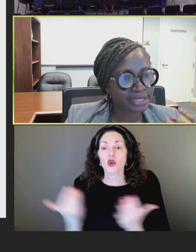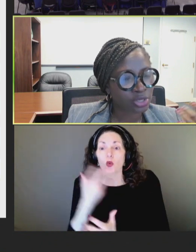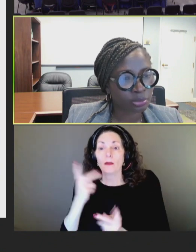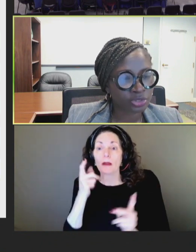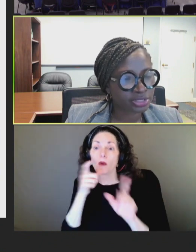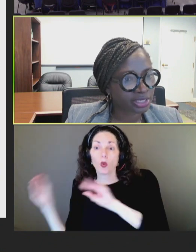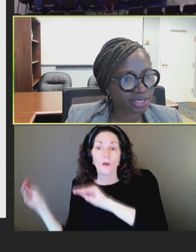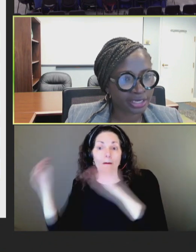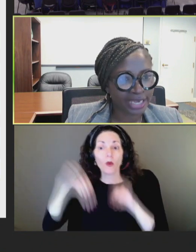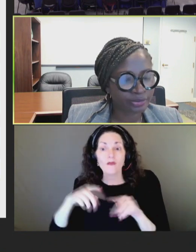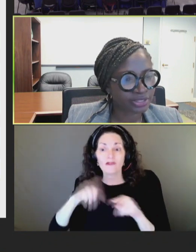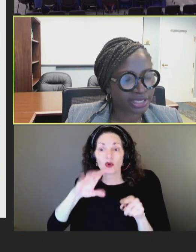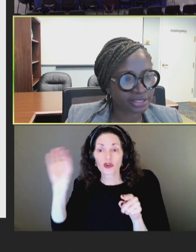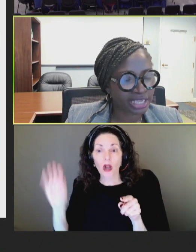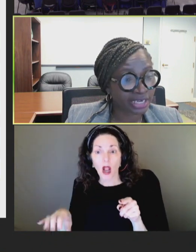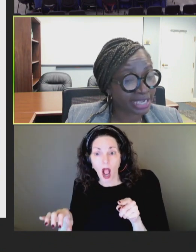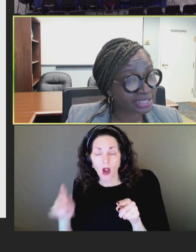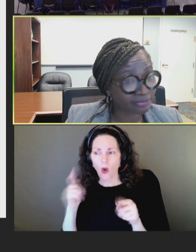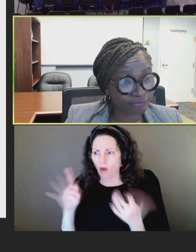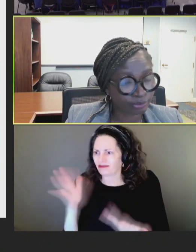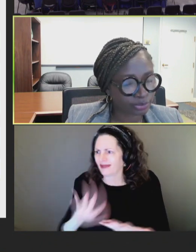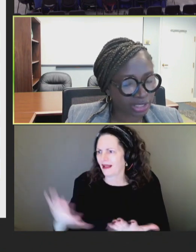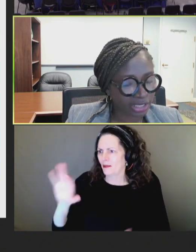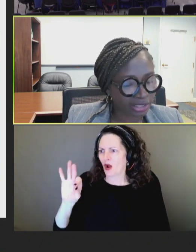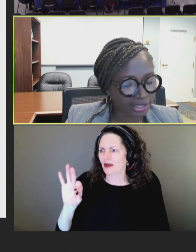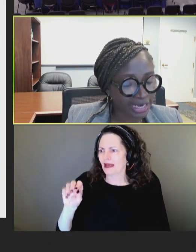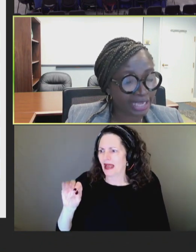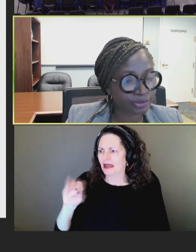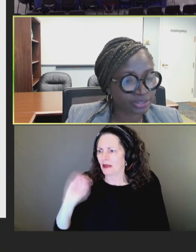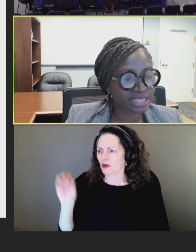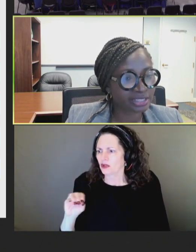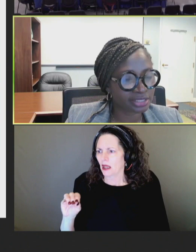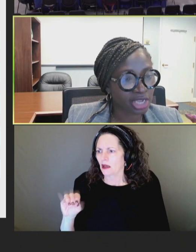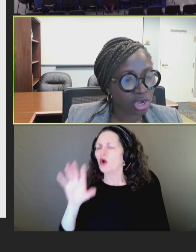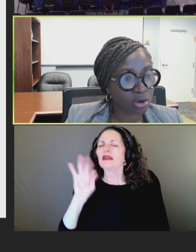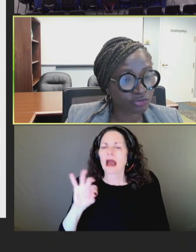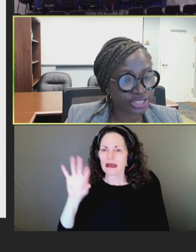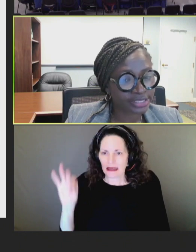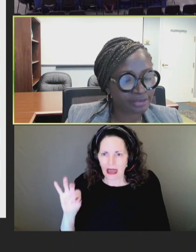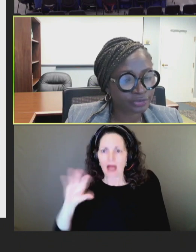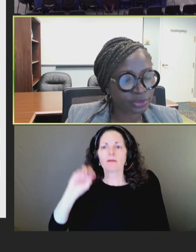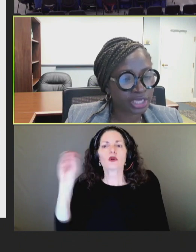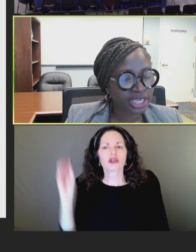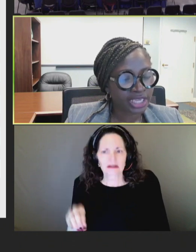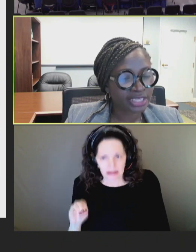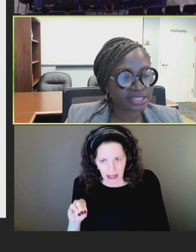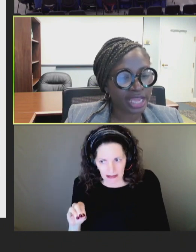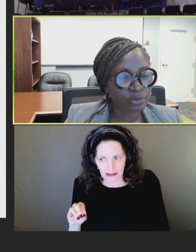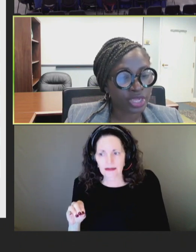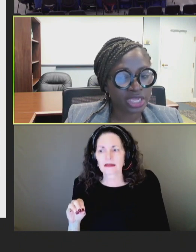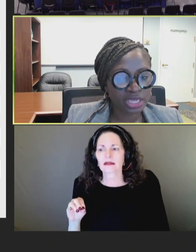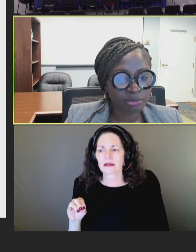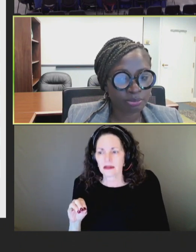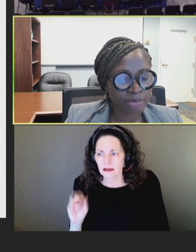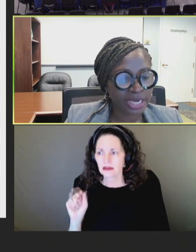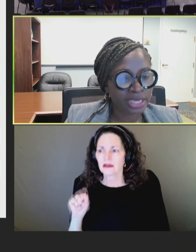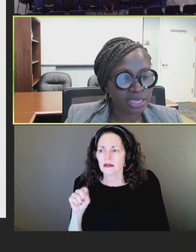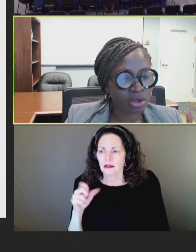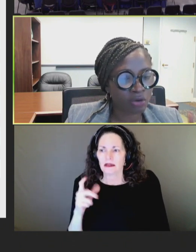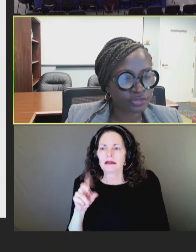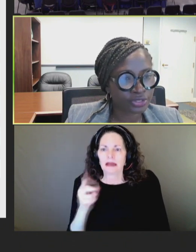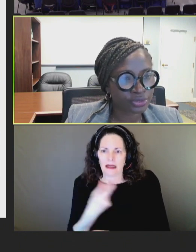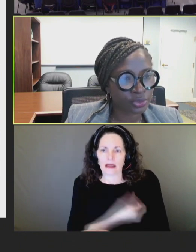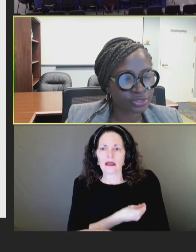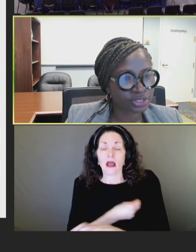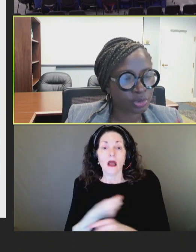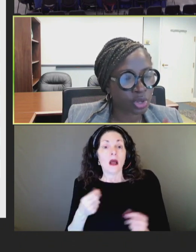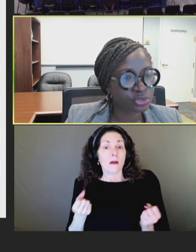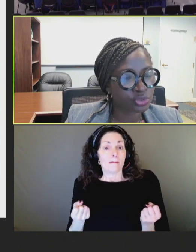at almost a 90 percent -- a 99 percent coverage level, is that we -- many of these doses were also